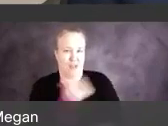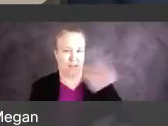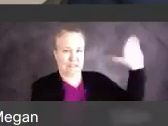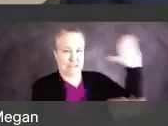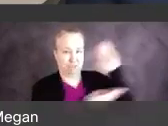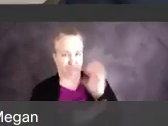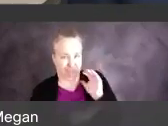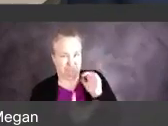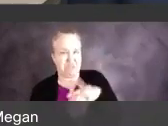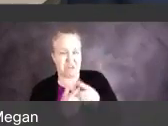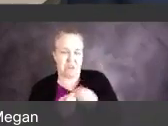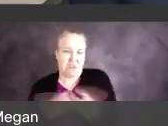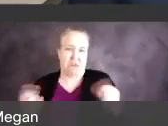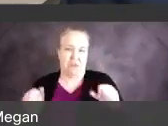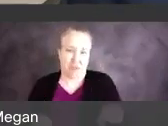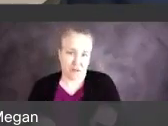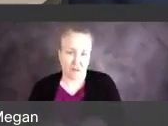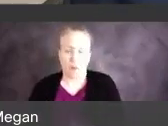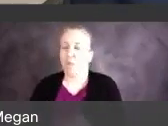[Reporter] Thank you very much. [Commissioner Arkoosh] You're welcome.